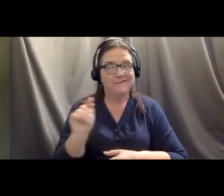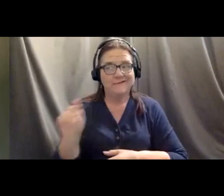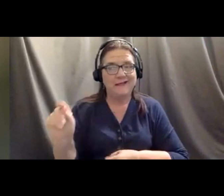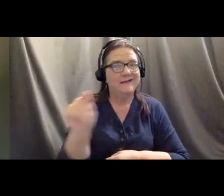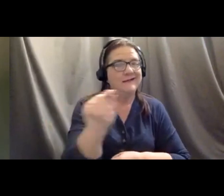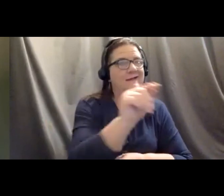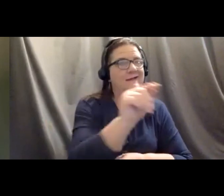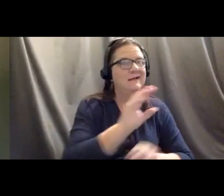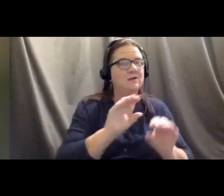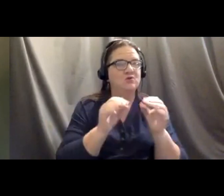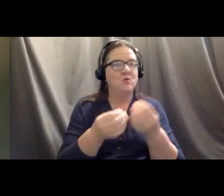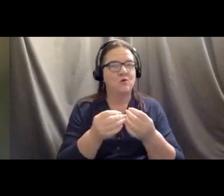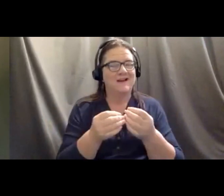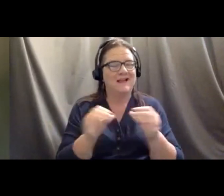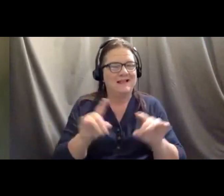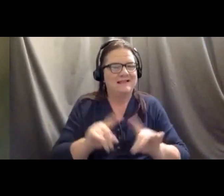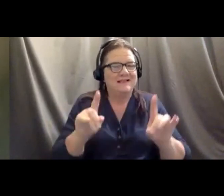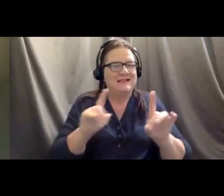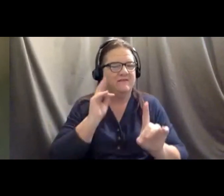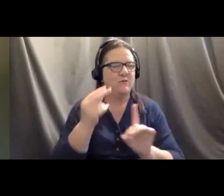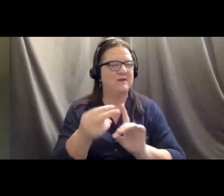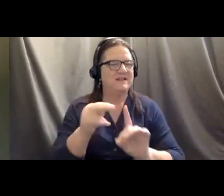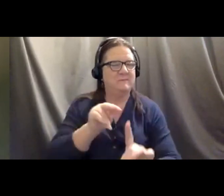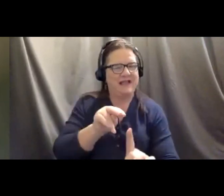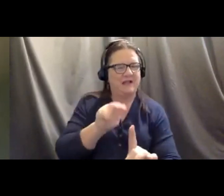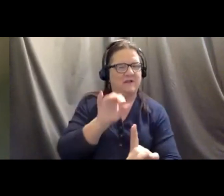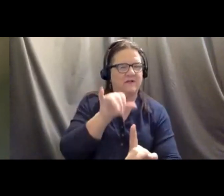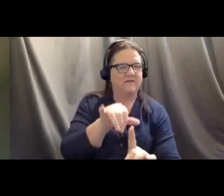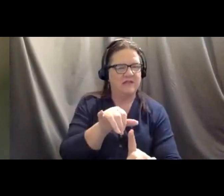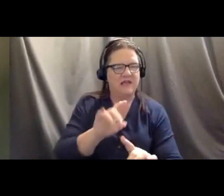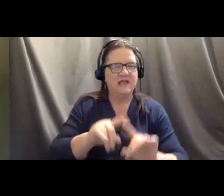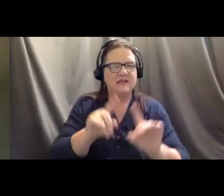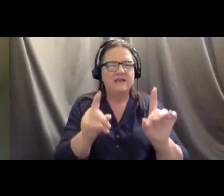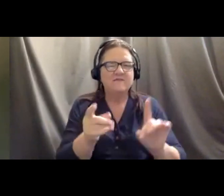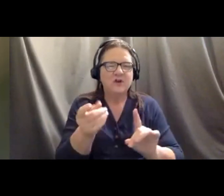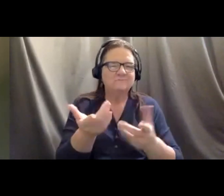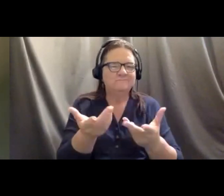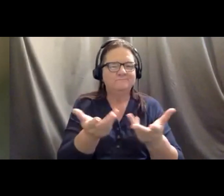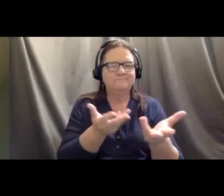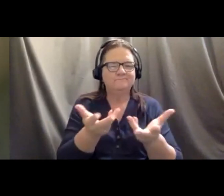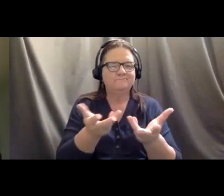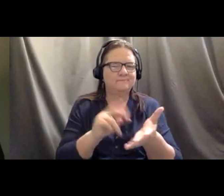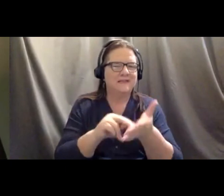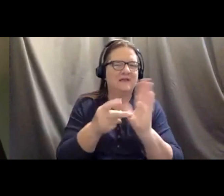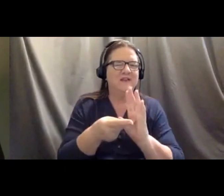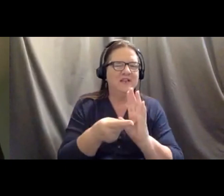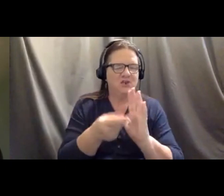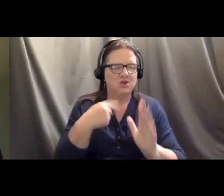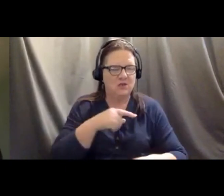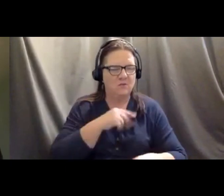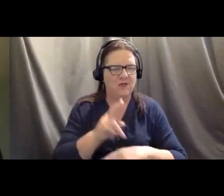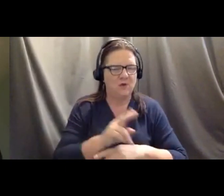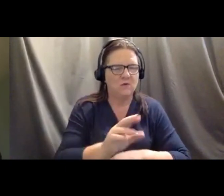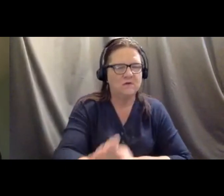may have a different hold on that or a slightly different definition we use. Thank you.